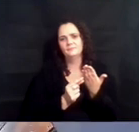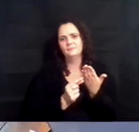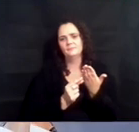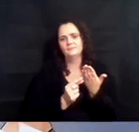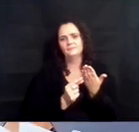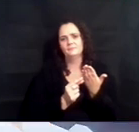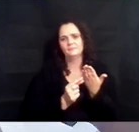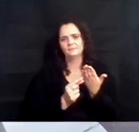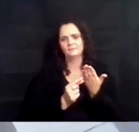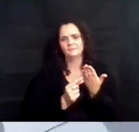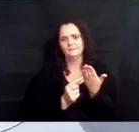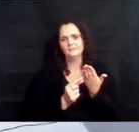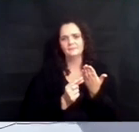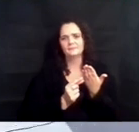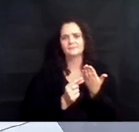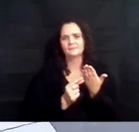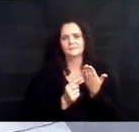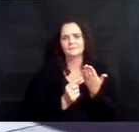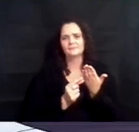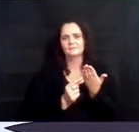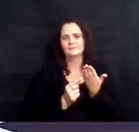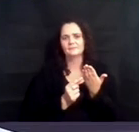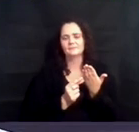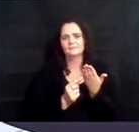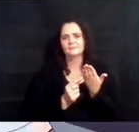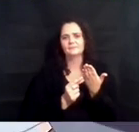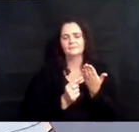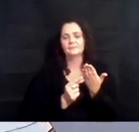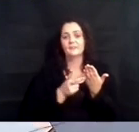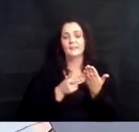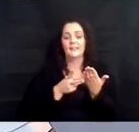Excuse me, I’ve got my needle in my mouth, I'm gonna just trim that